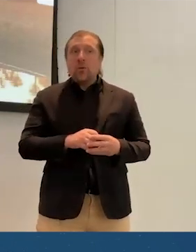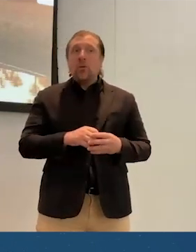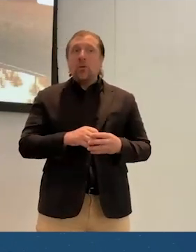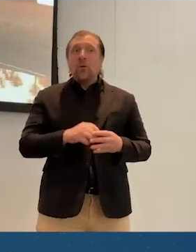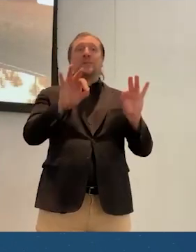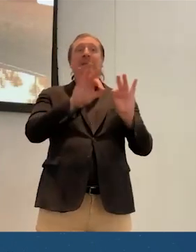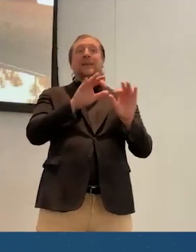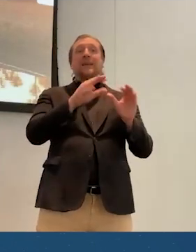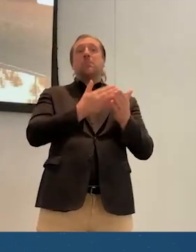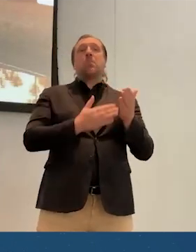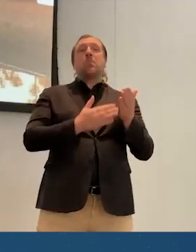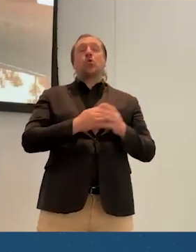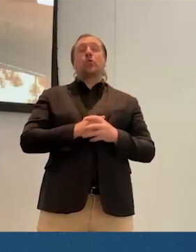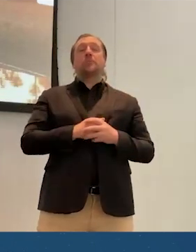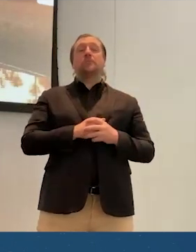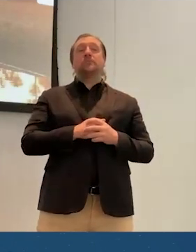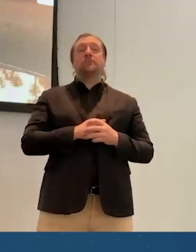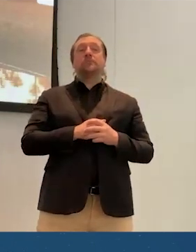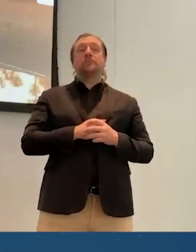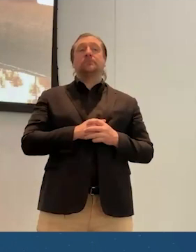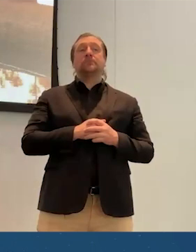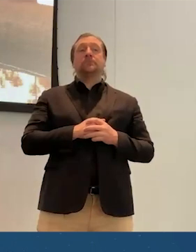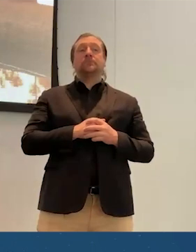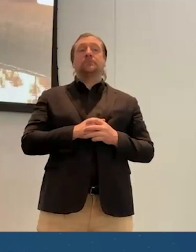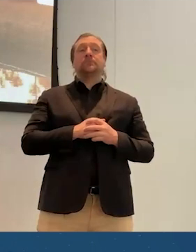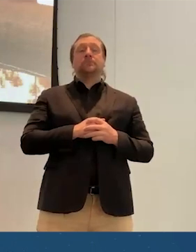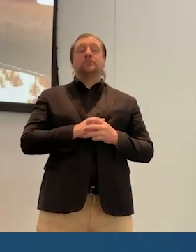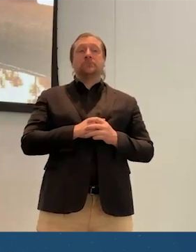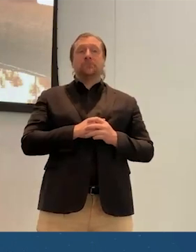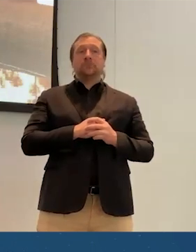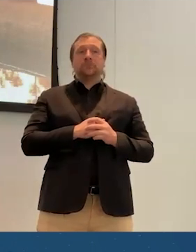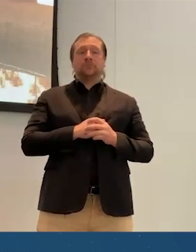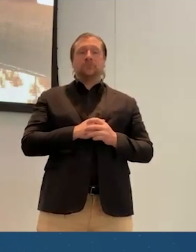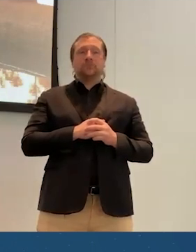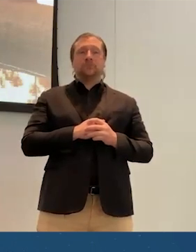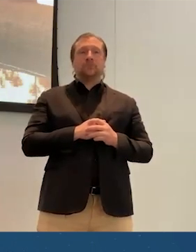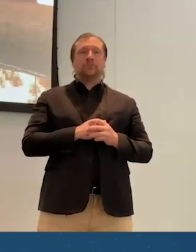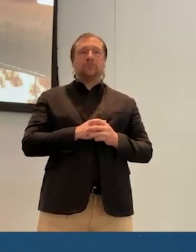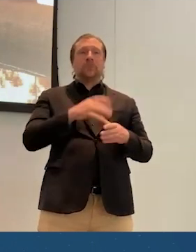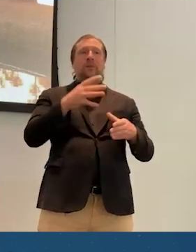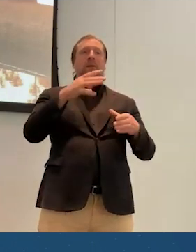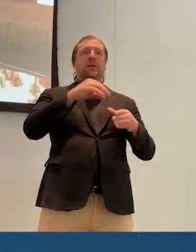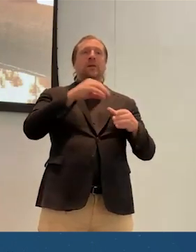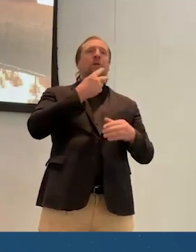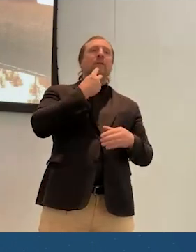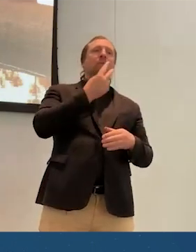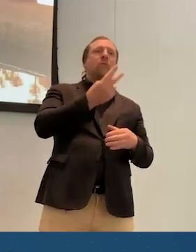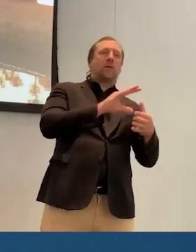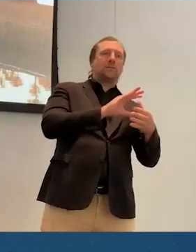We added and refined various features, including voice commands, head oscillations,